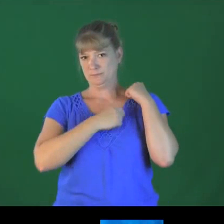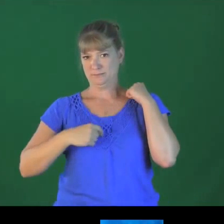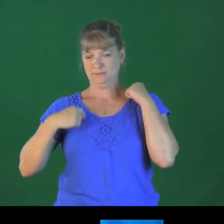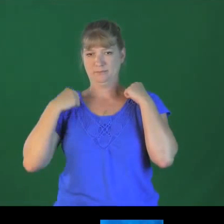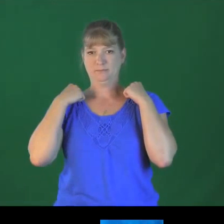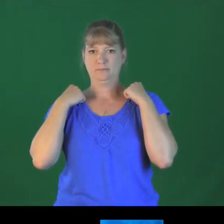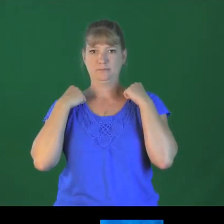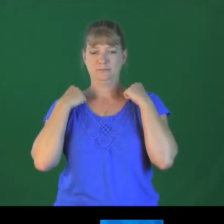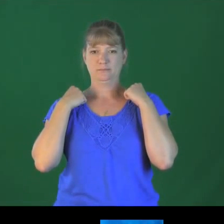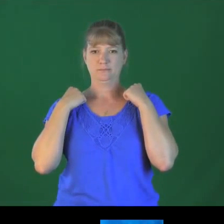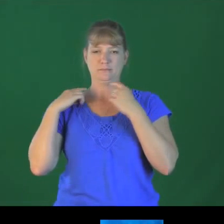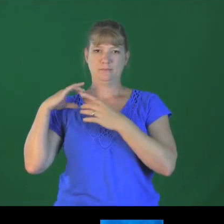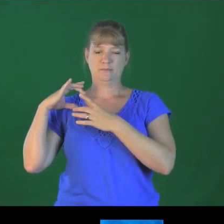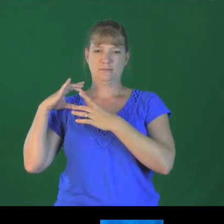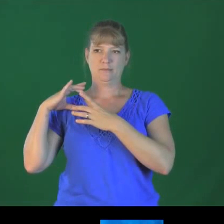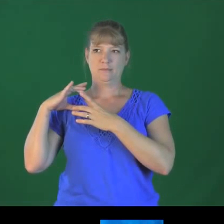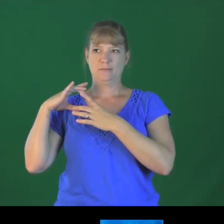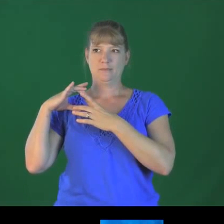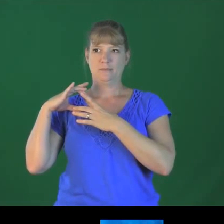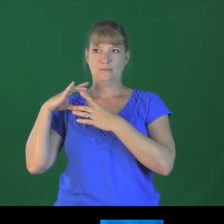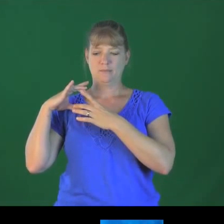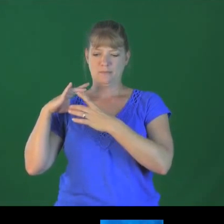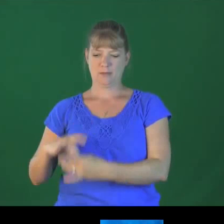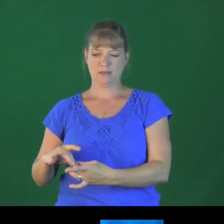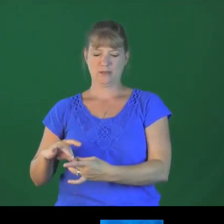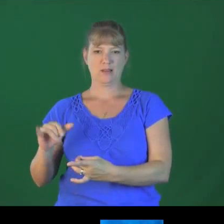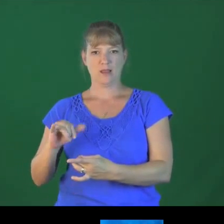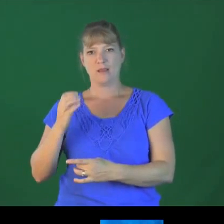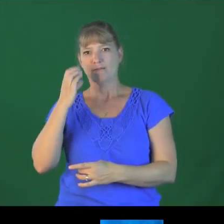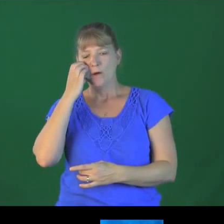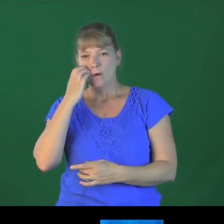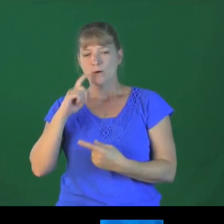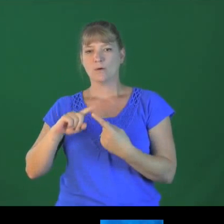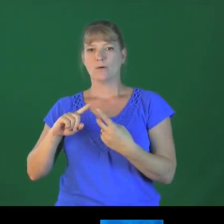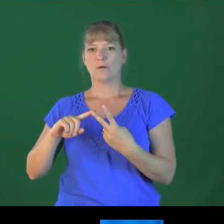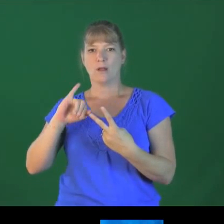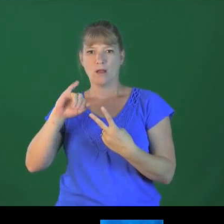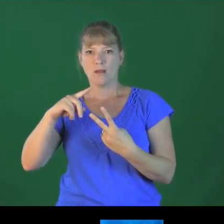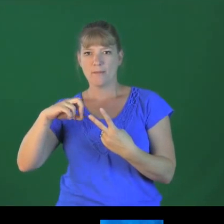and it plugs into listening devices like phones or iPods.